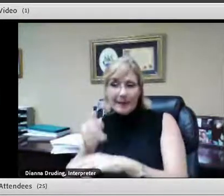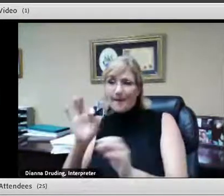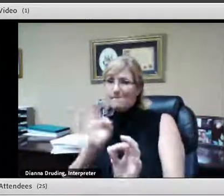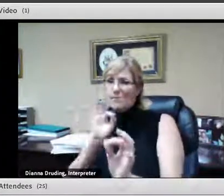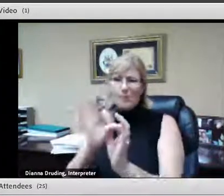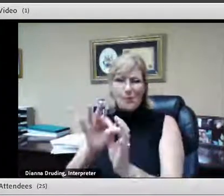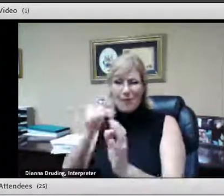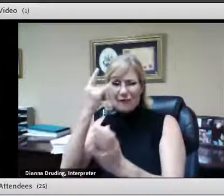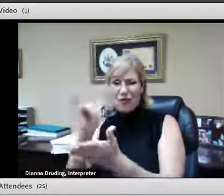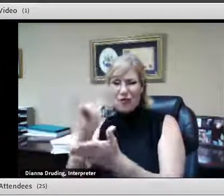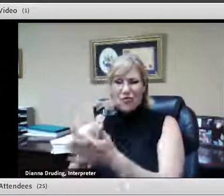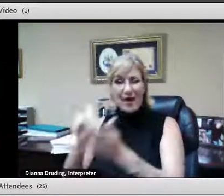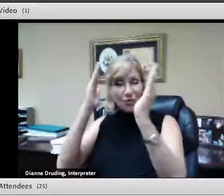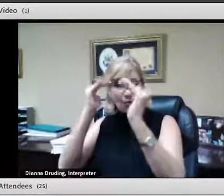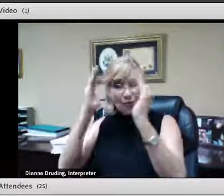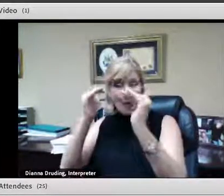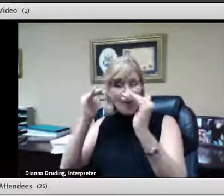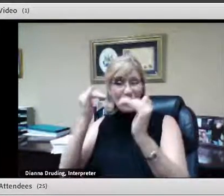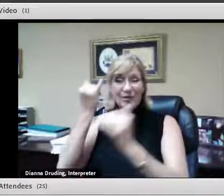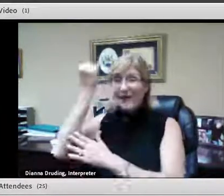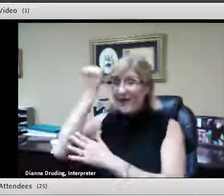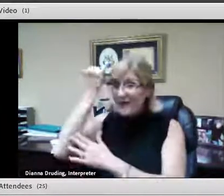So, hopefully you gained some ideas that you can use